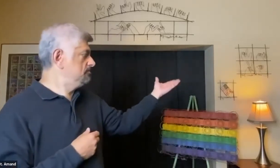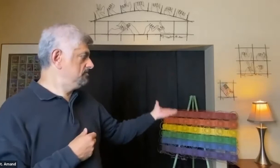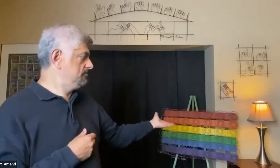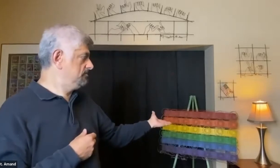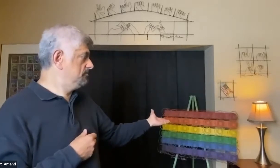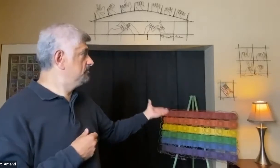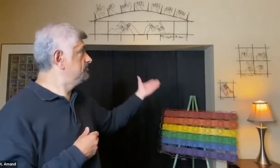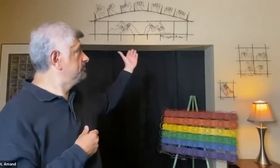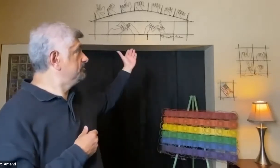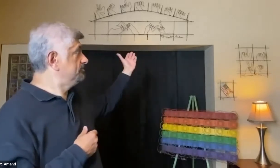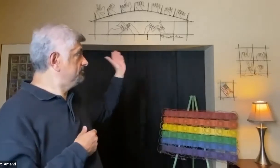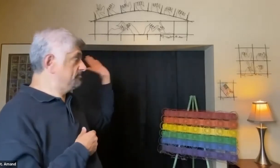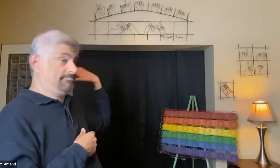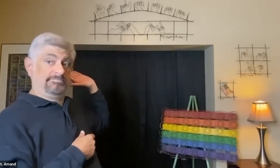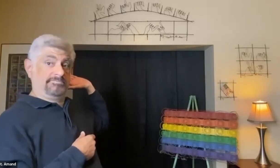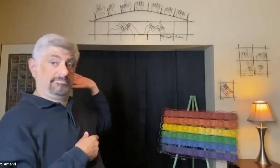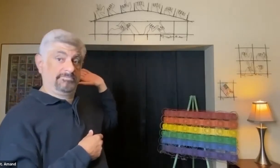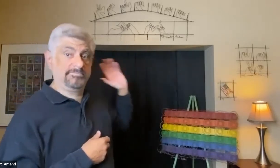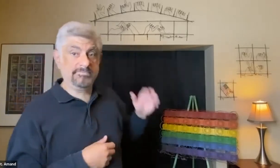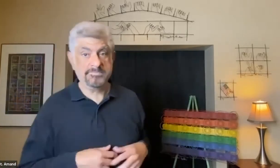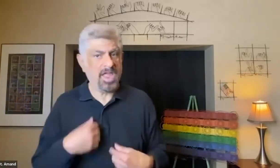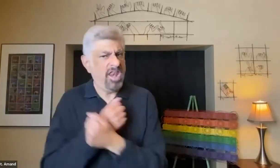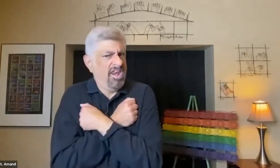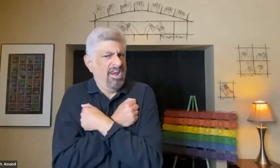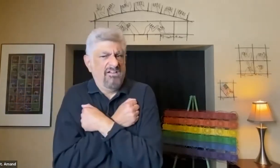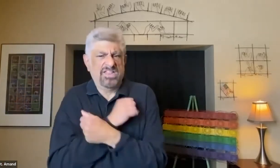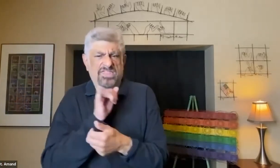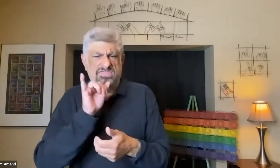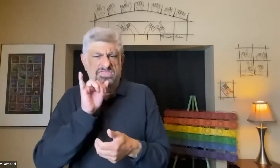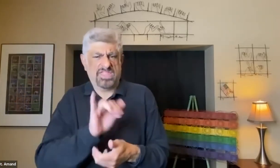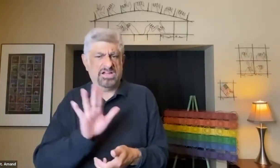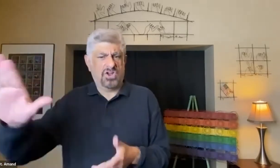These are things that he made on the walls behind me here, you can see.